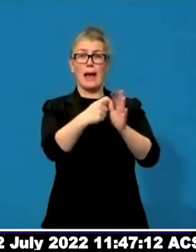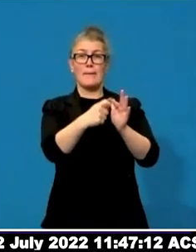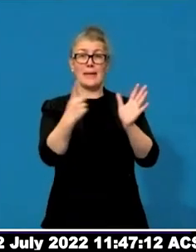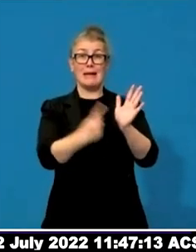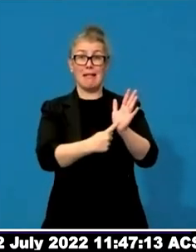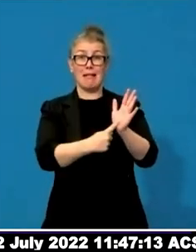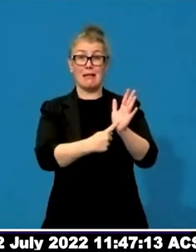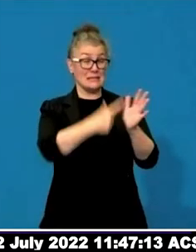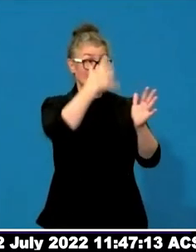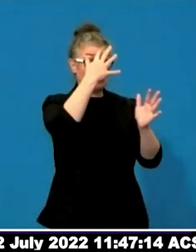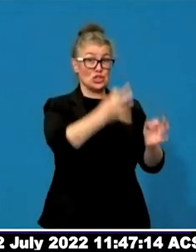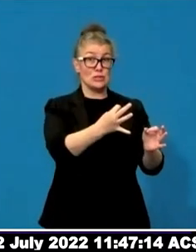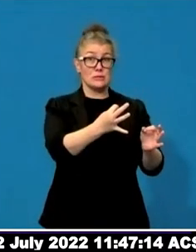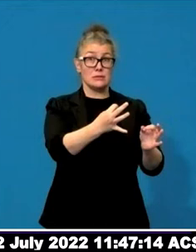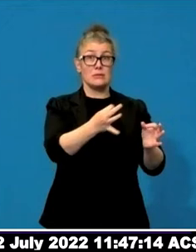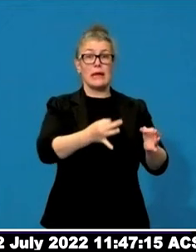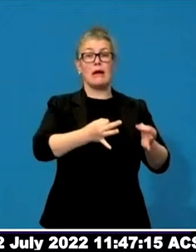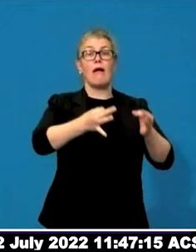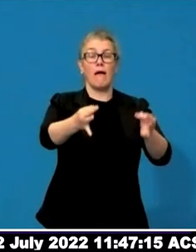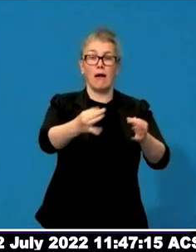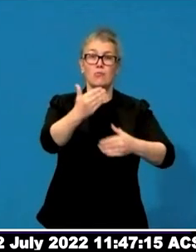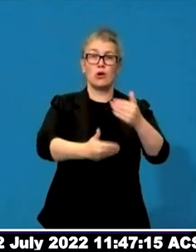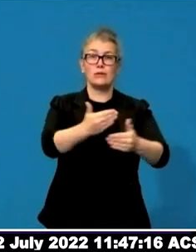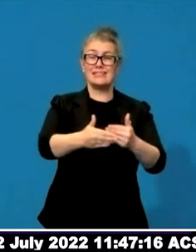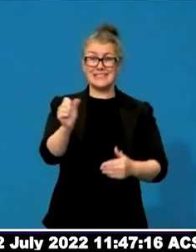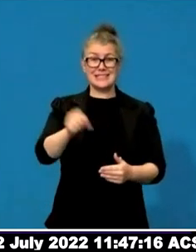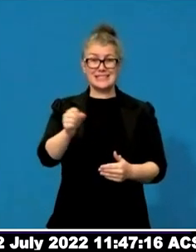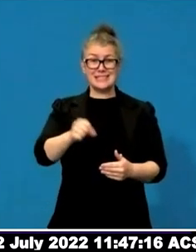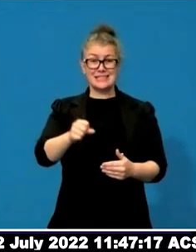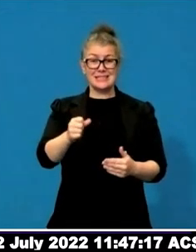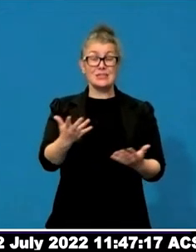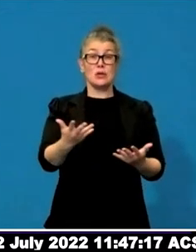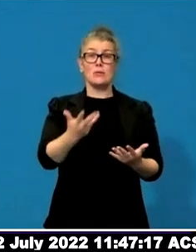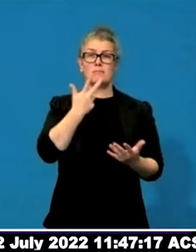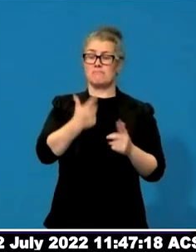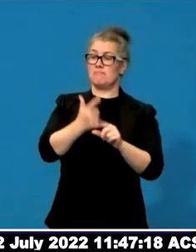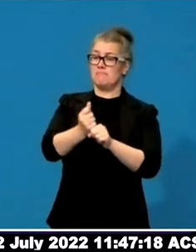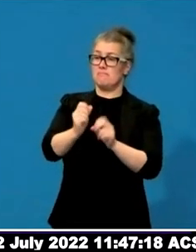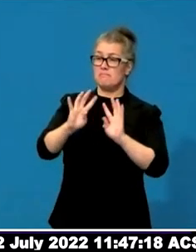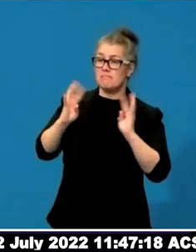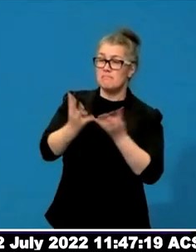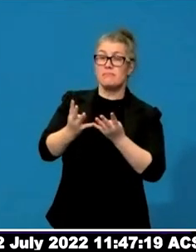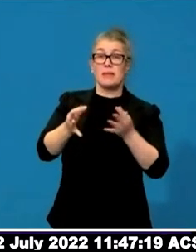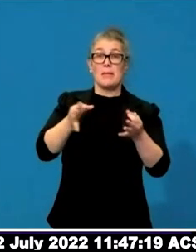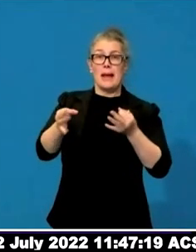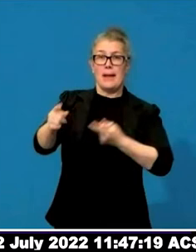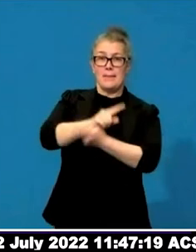And even if things are discussed at a planning meeting, we have another matter where we have asked